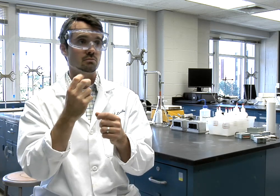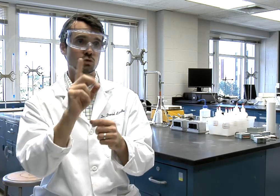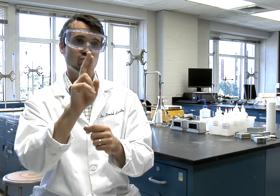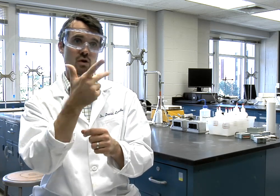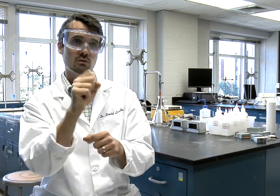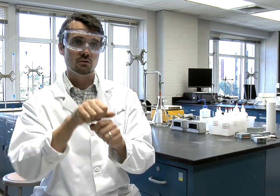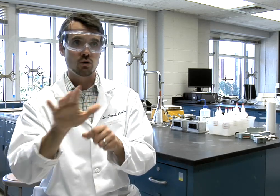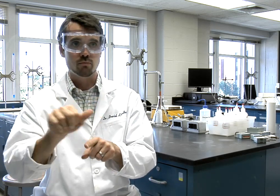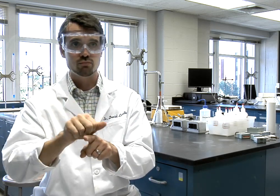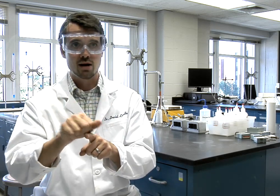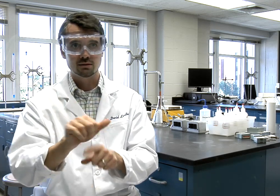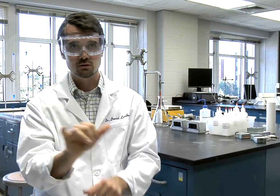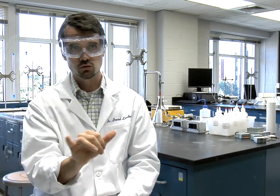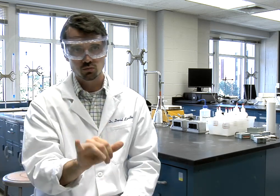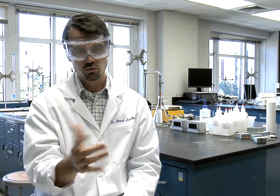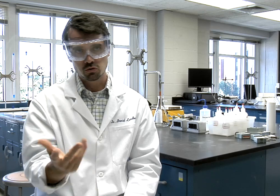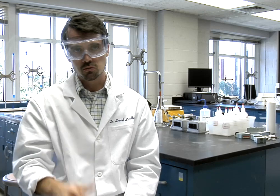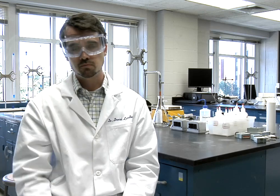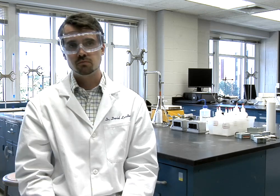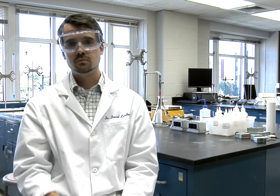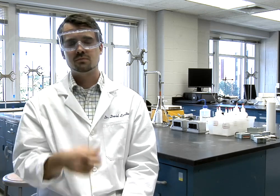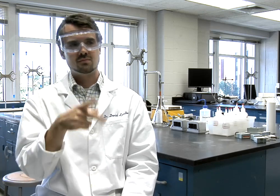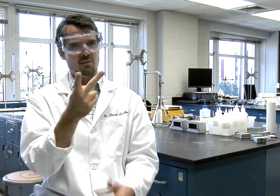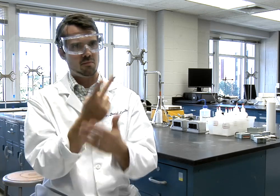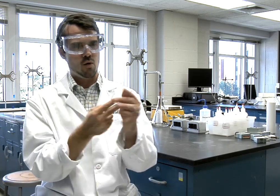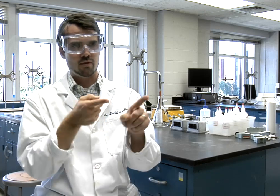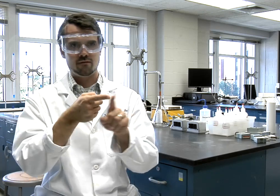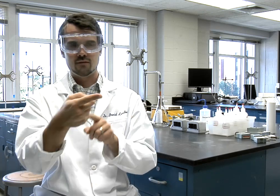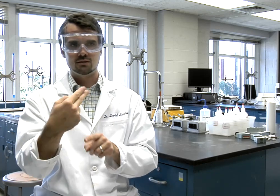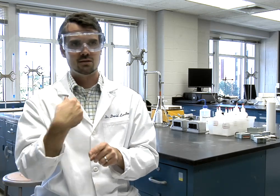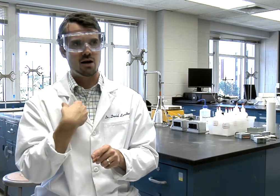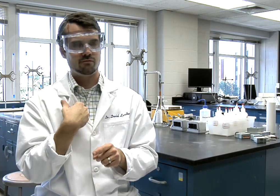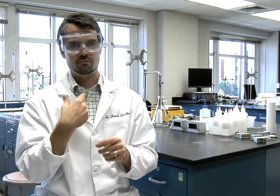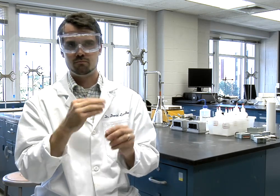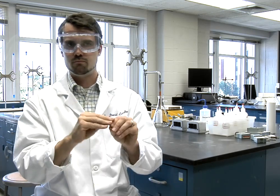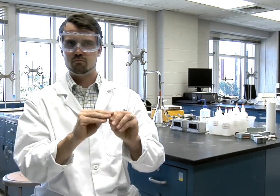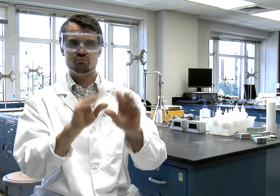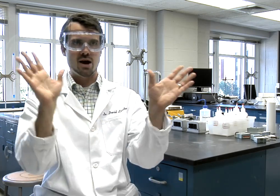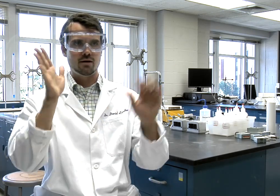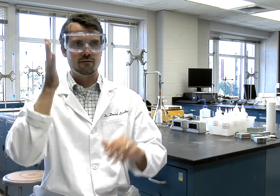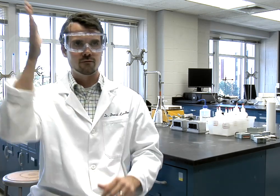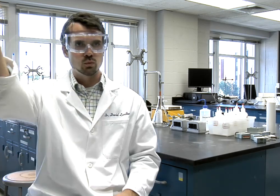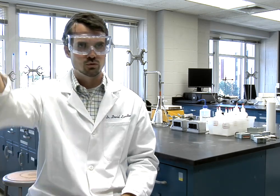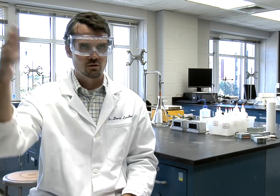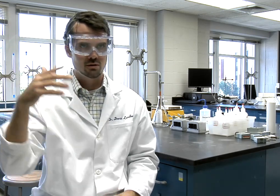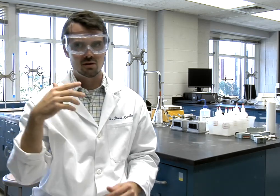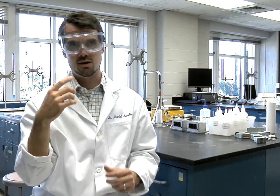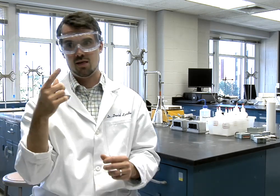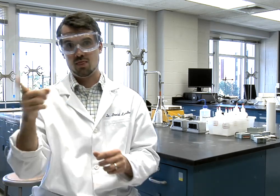work with drugs in their practice as well. Both fields have a bright future,